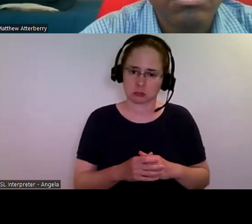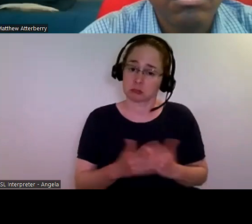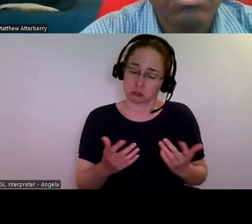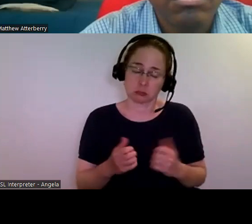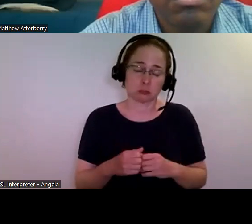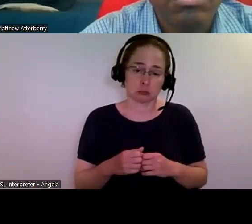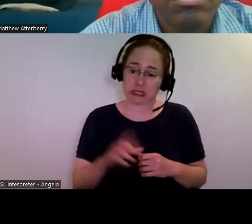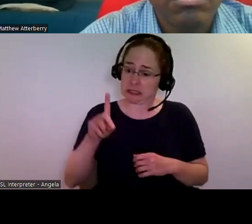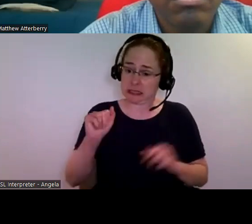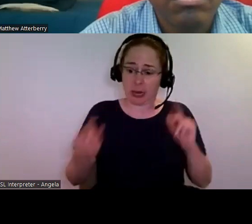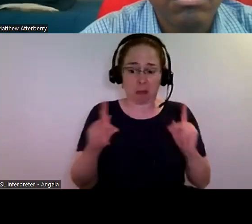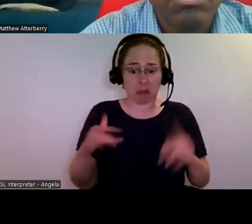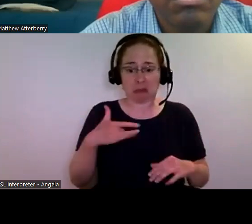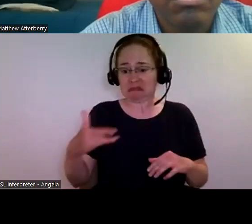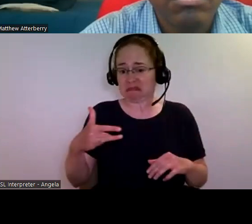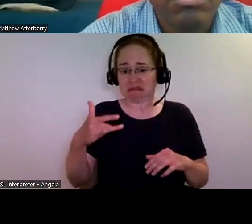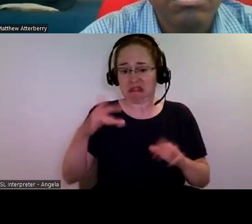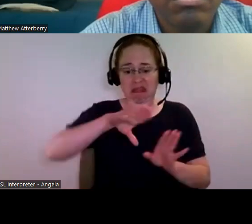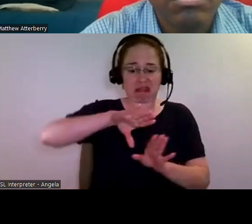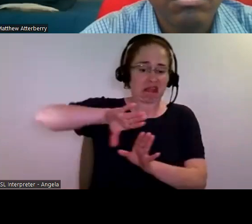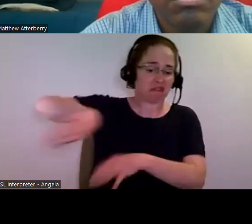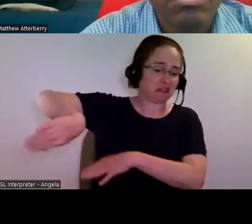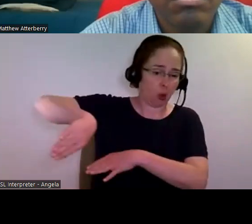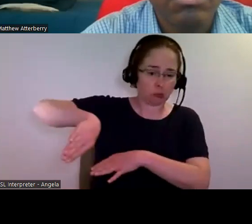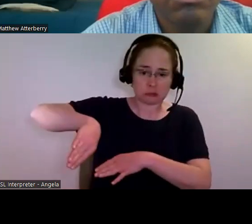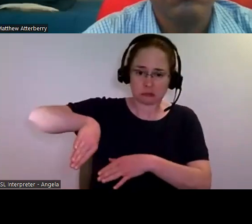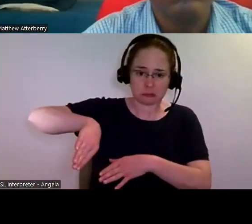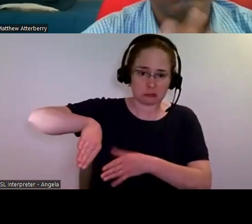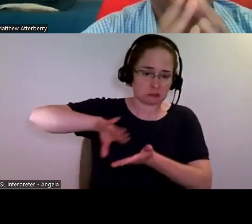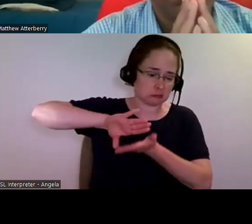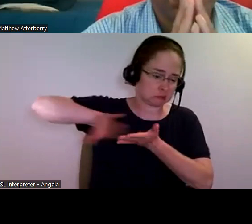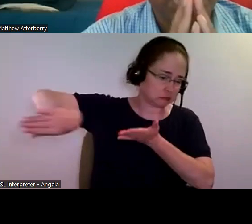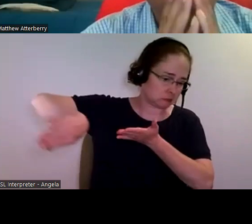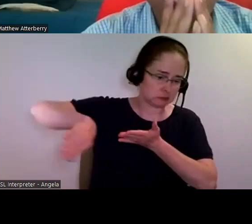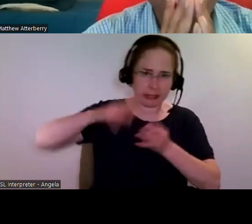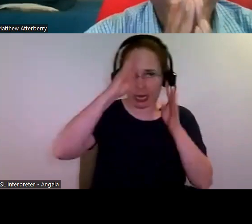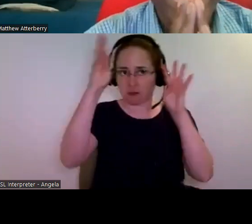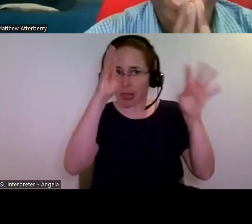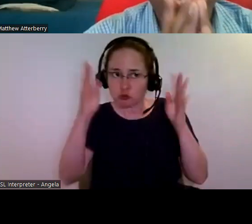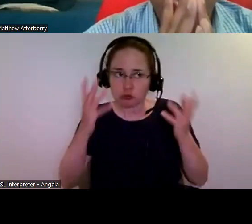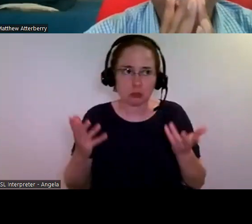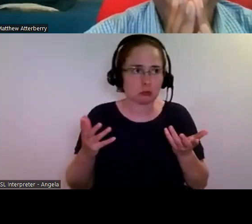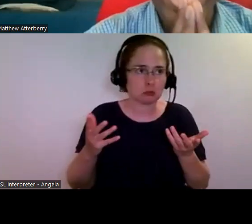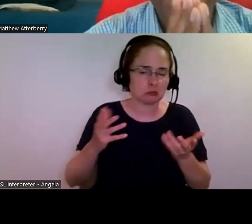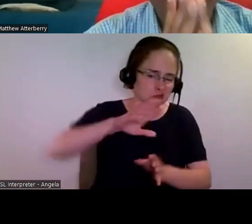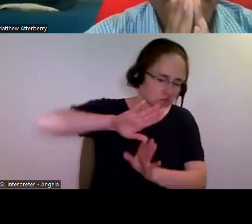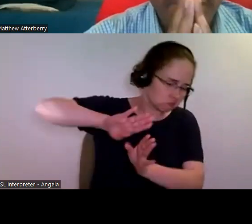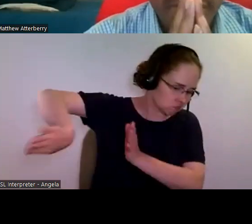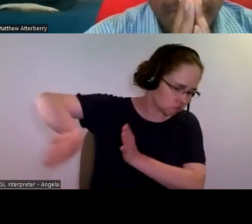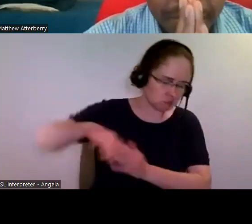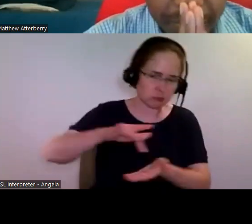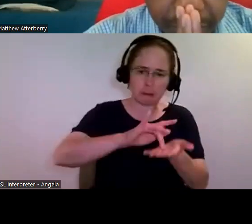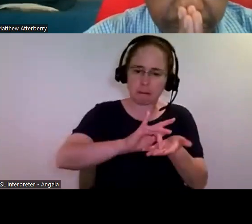disabled people are often left out of innovation. We're often left out of medical decisions.